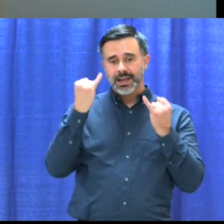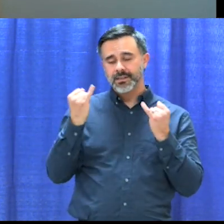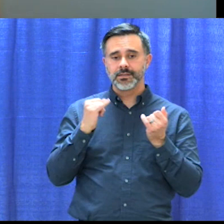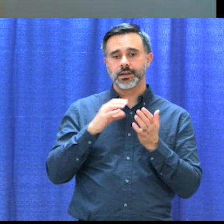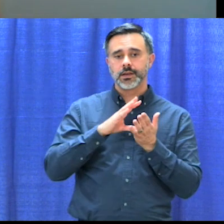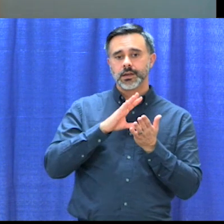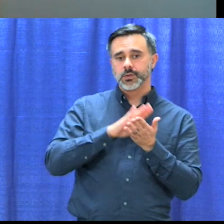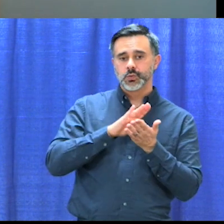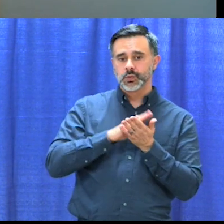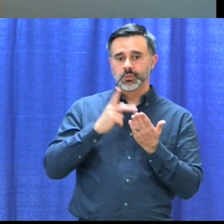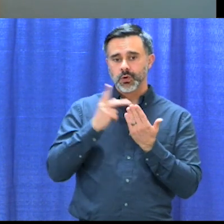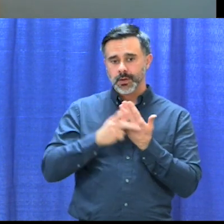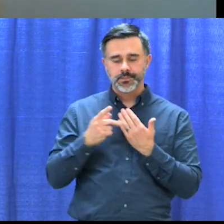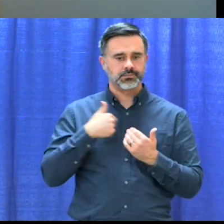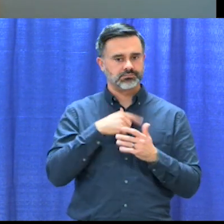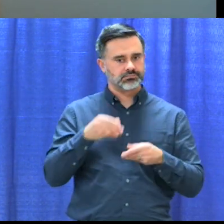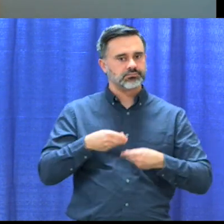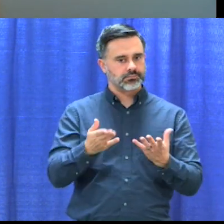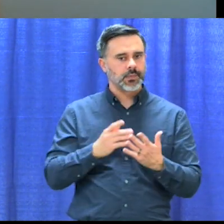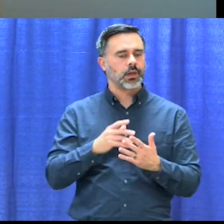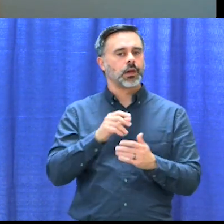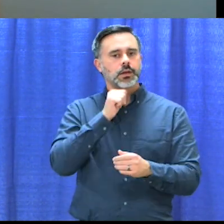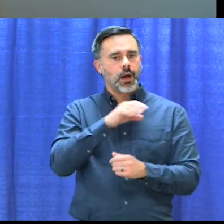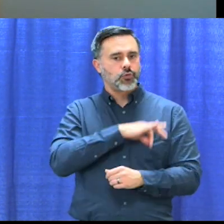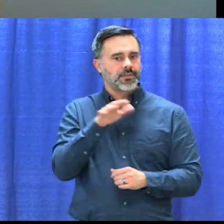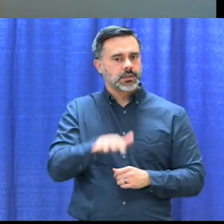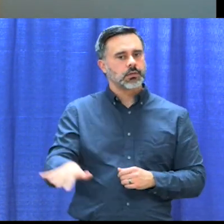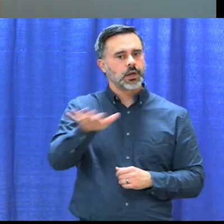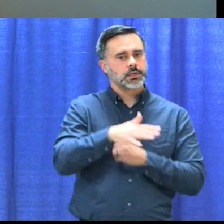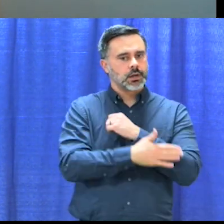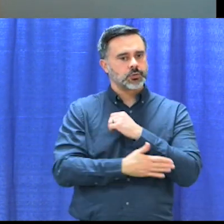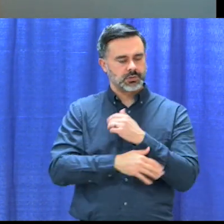providing support to schools and nonprofits across the country that are leveraging technology